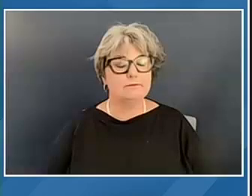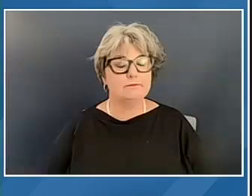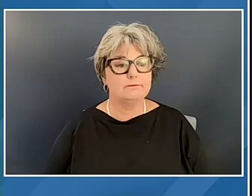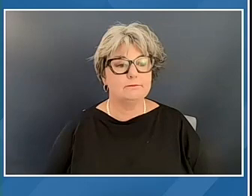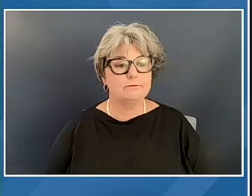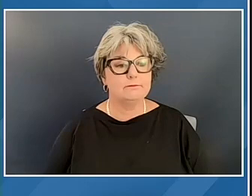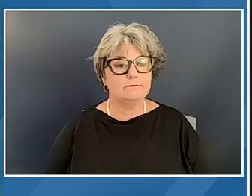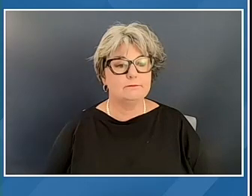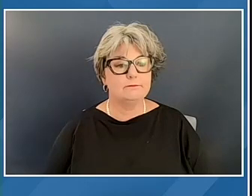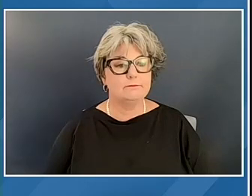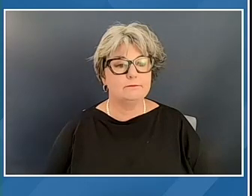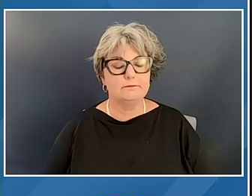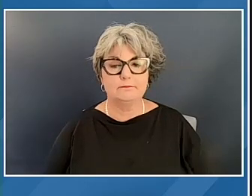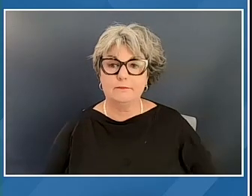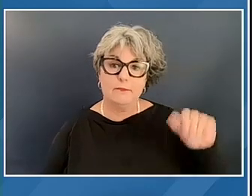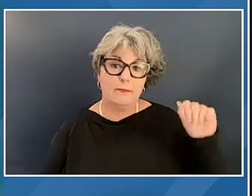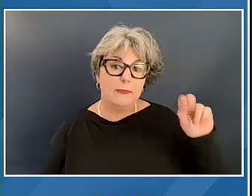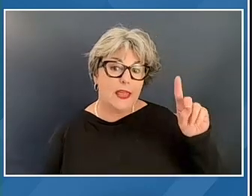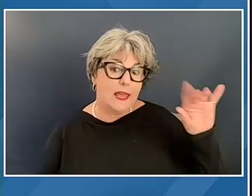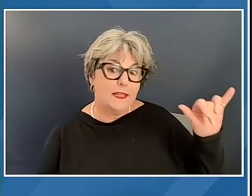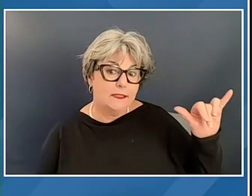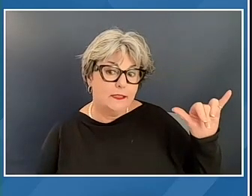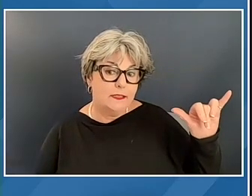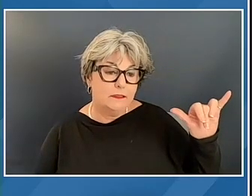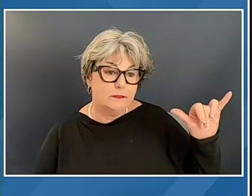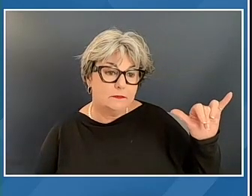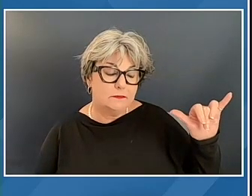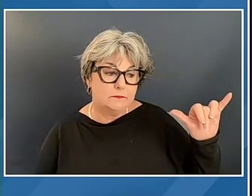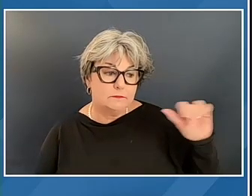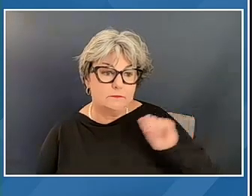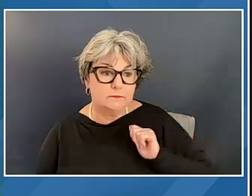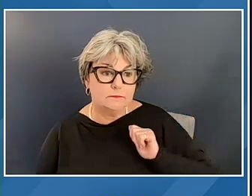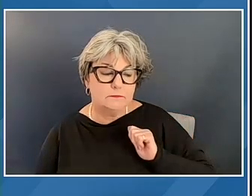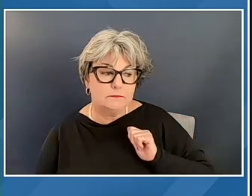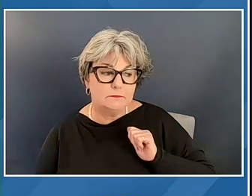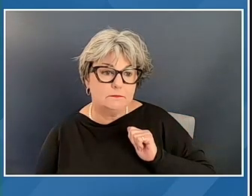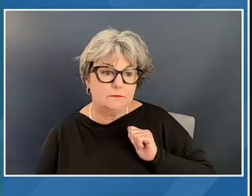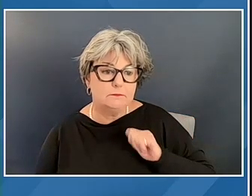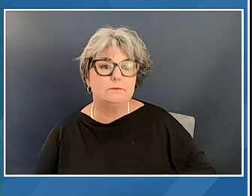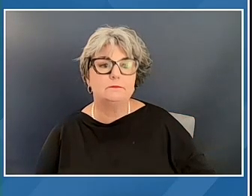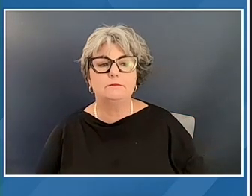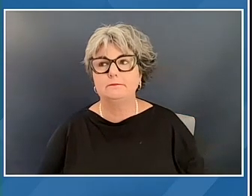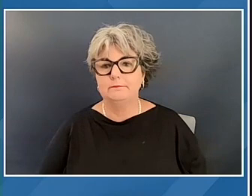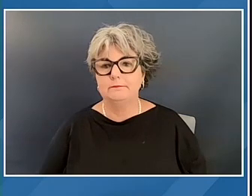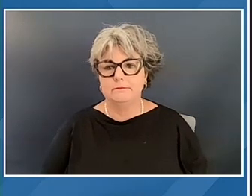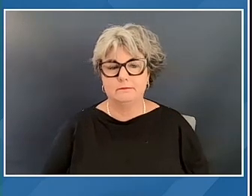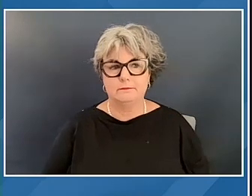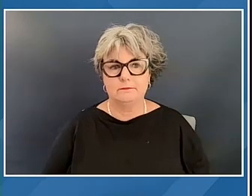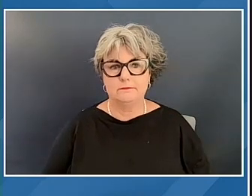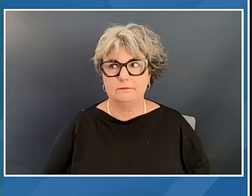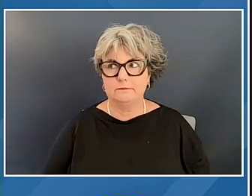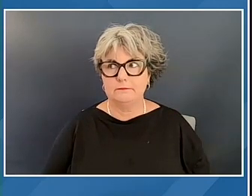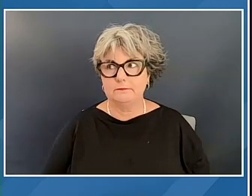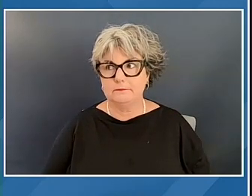Andi. Andi, can you hear me?